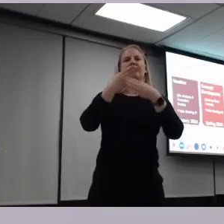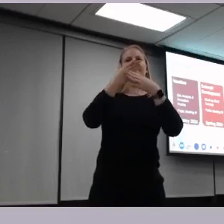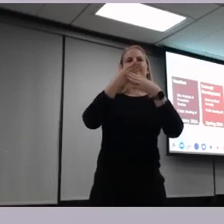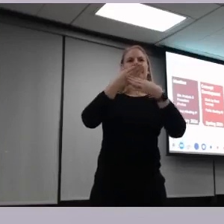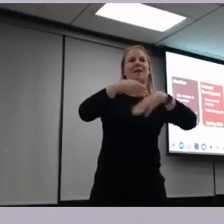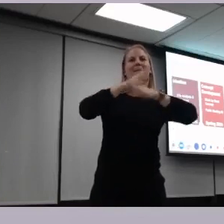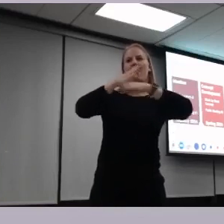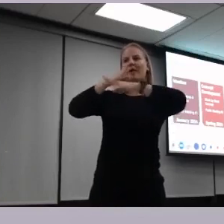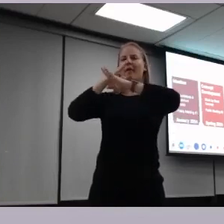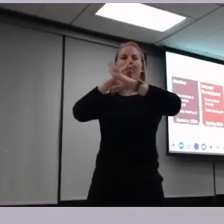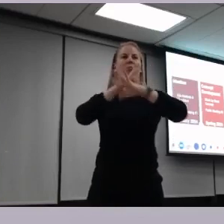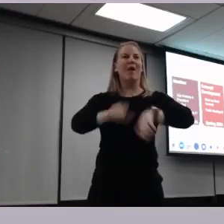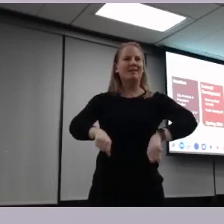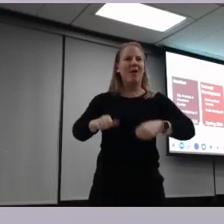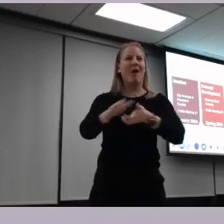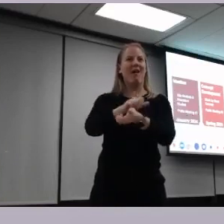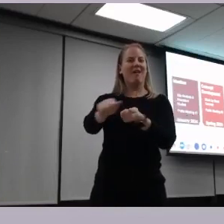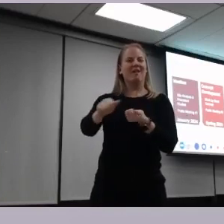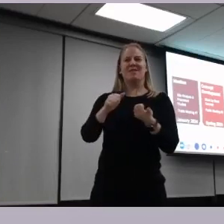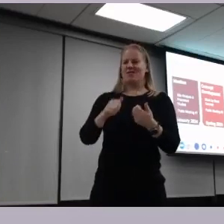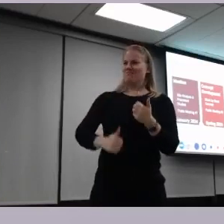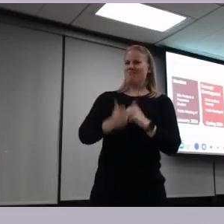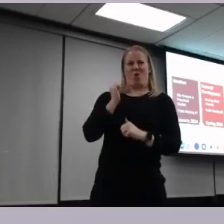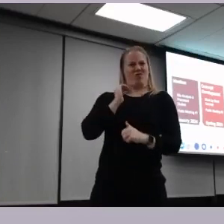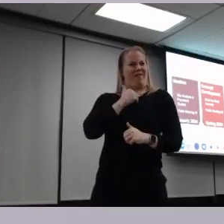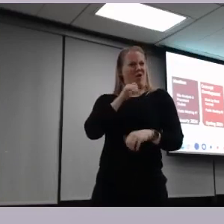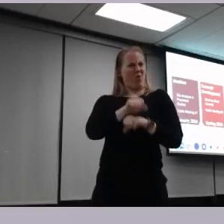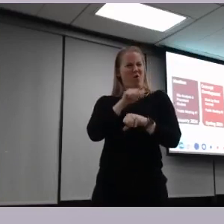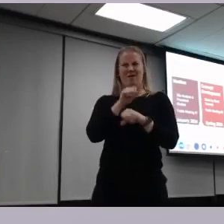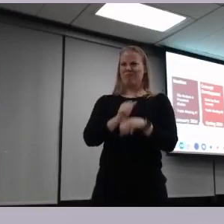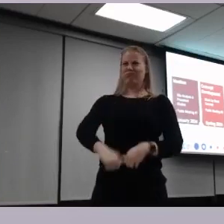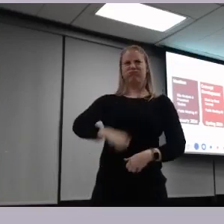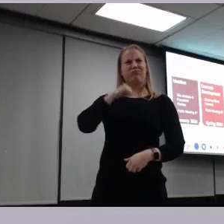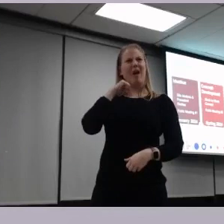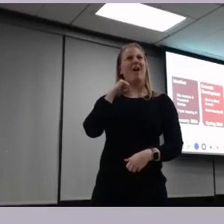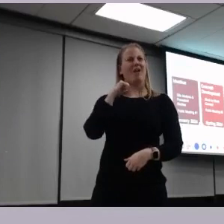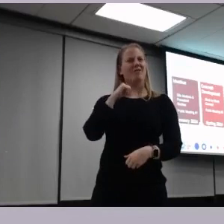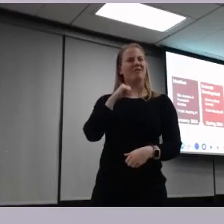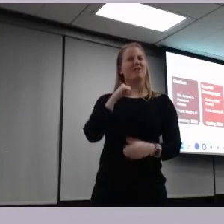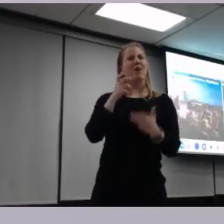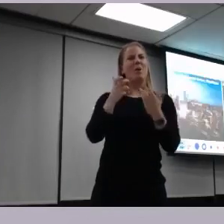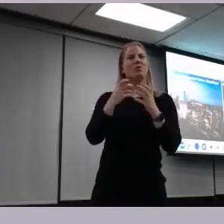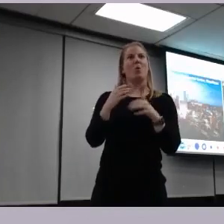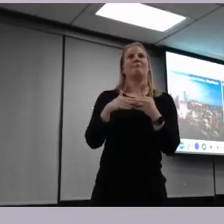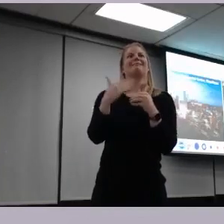we are very proud and proud of and we want to help. We can go to the next slide. Sorry.